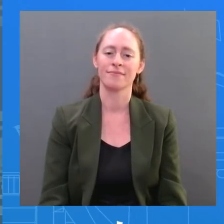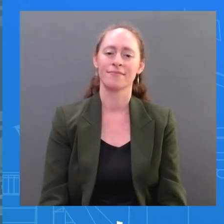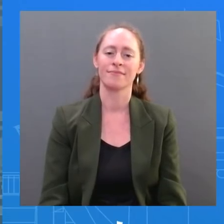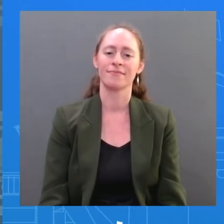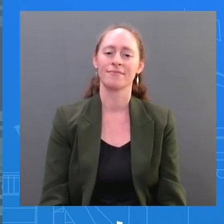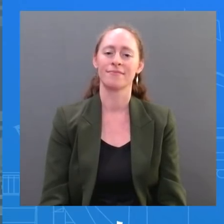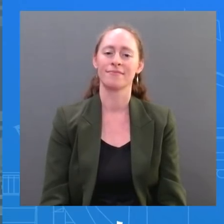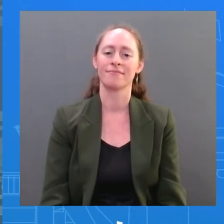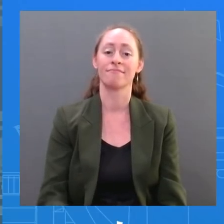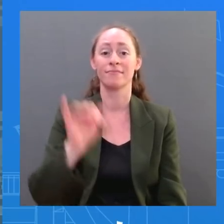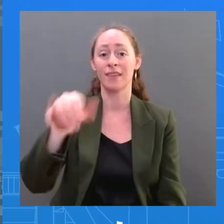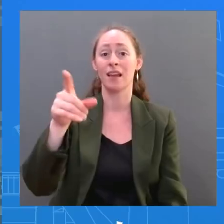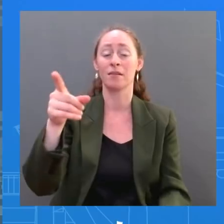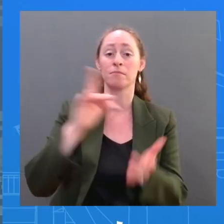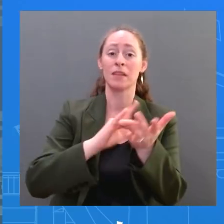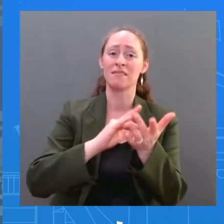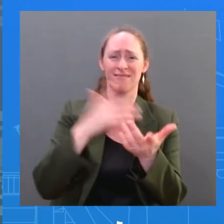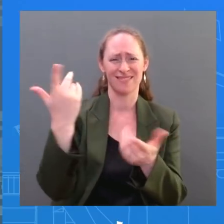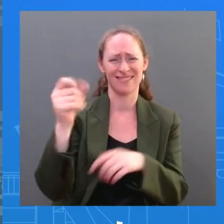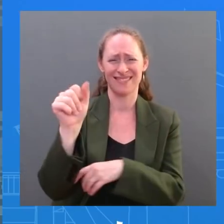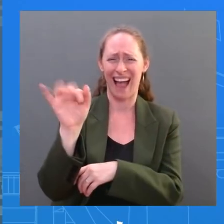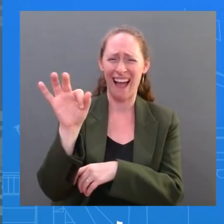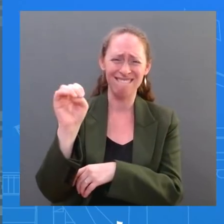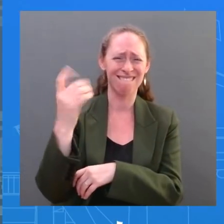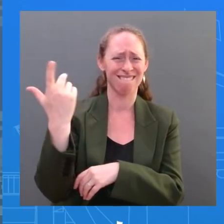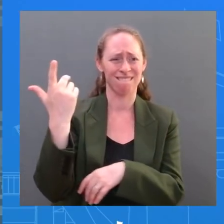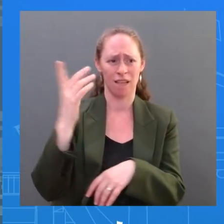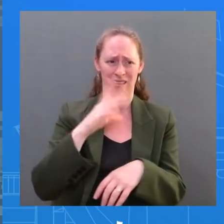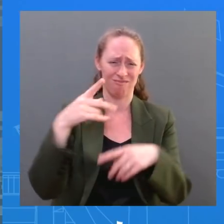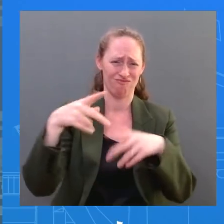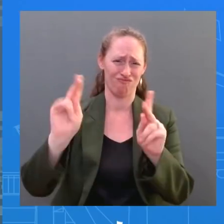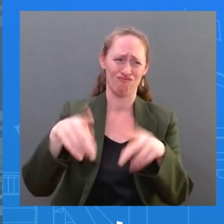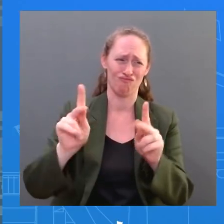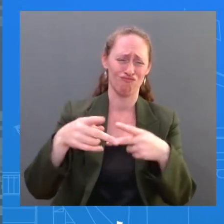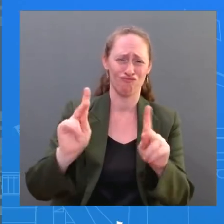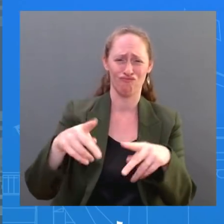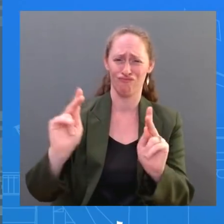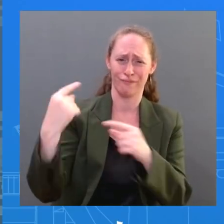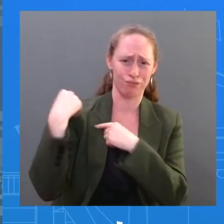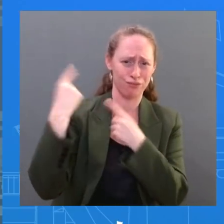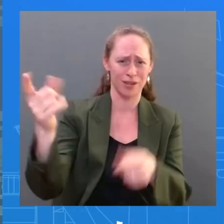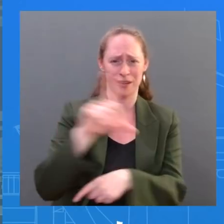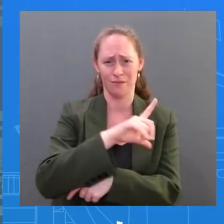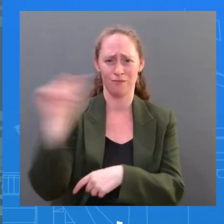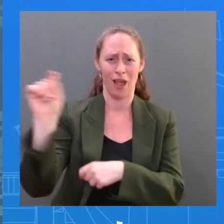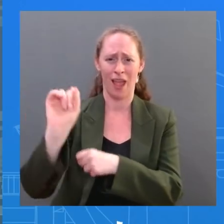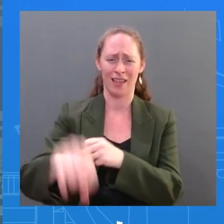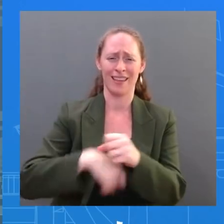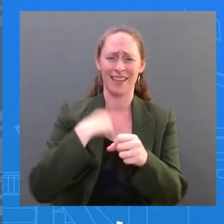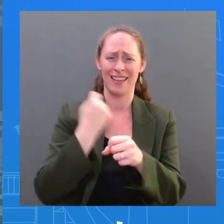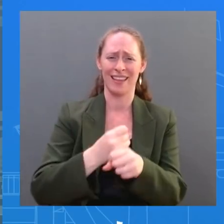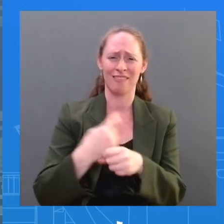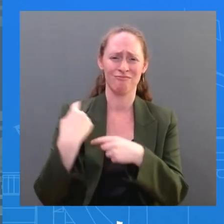and to take other steps. So, to take one other example, emergency medical care. We need to make sure that when somebody walks